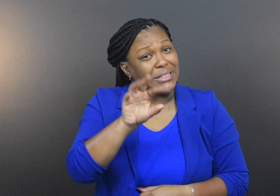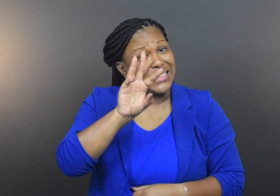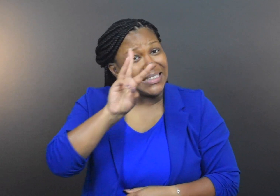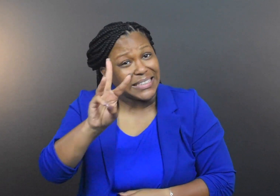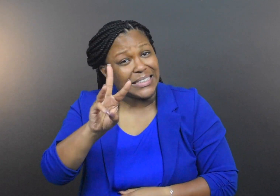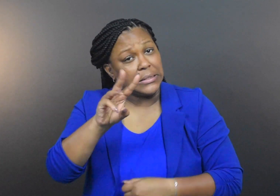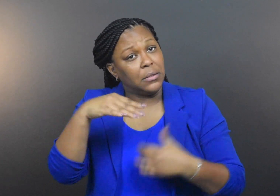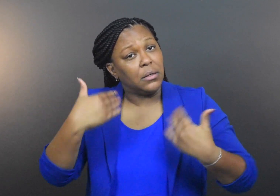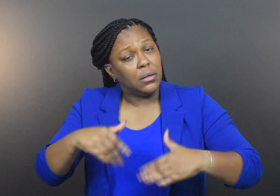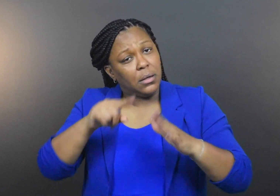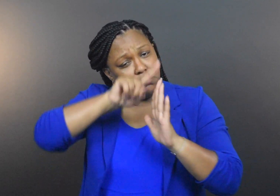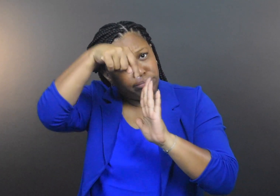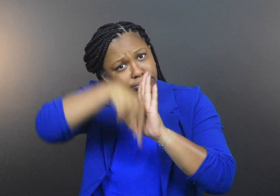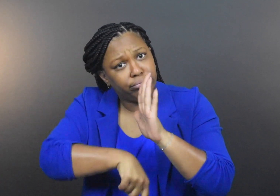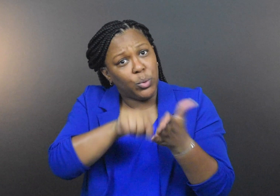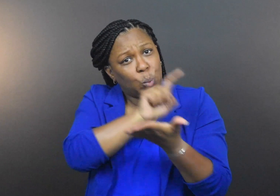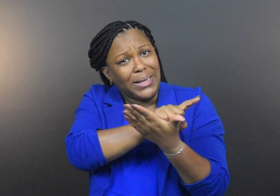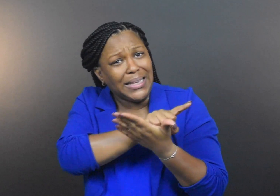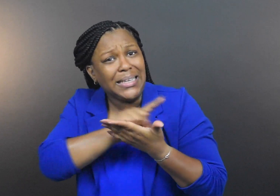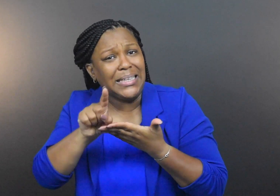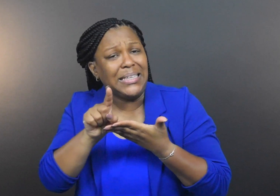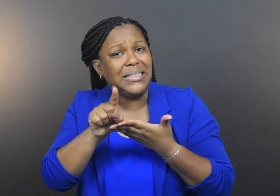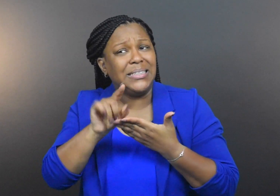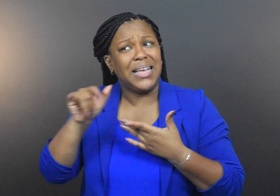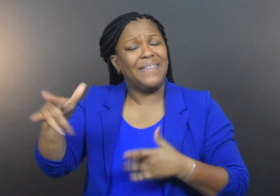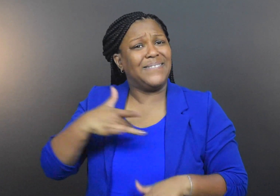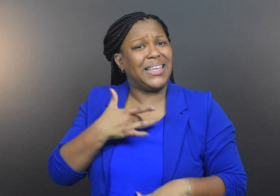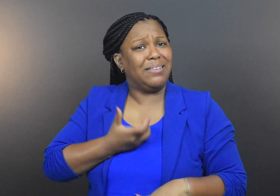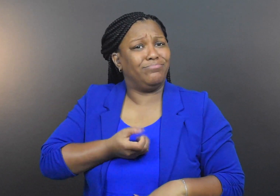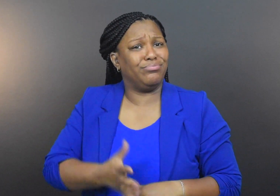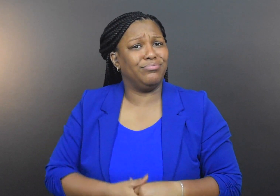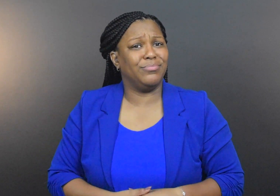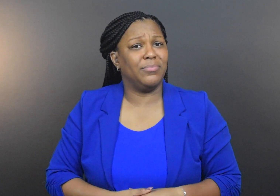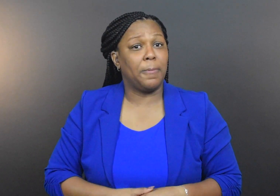that task. “It took six intensive weeks,” Wil says.